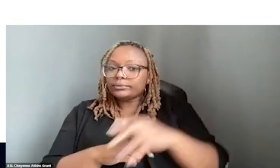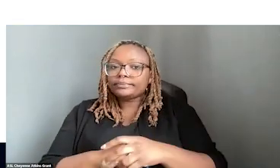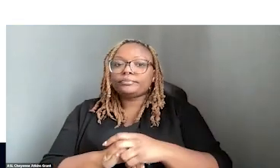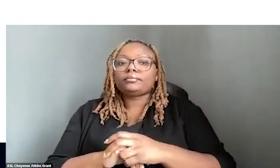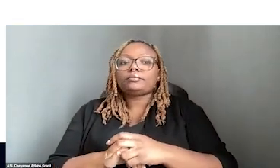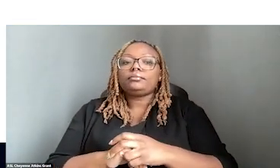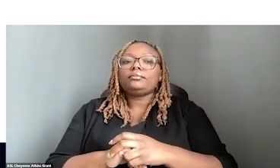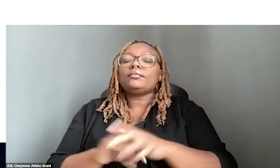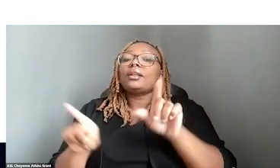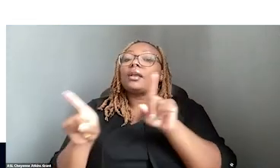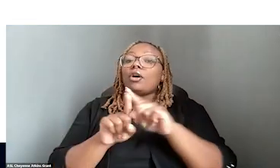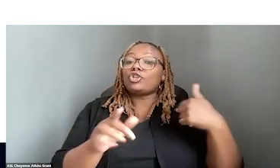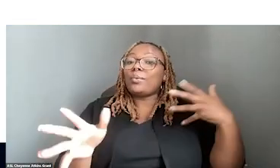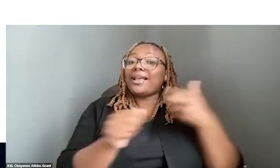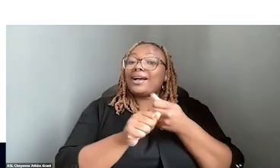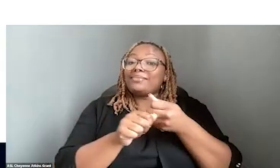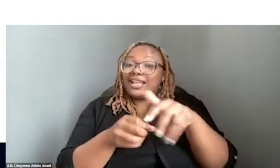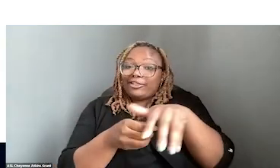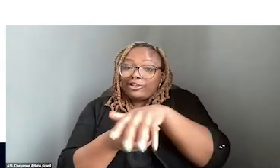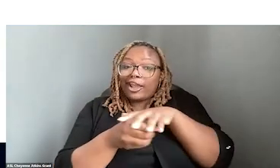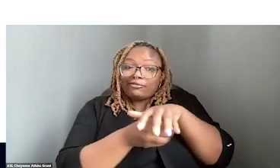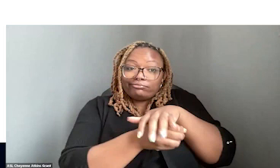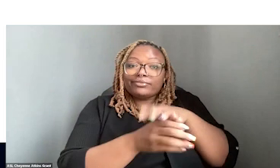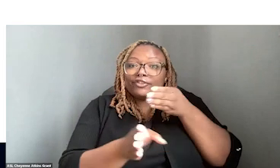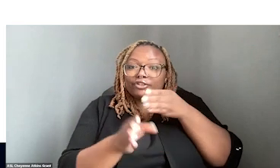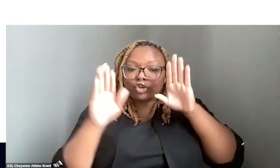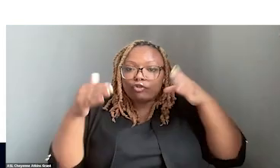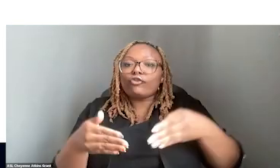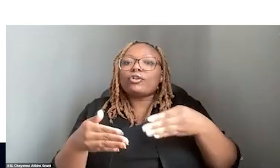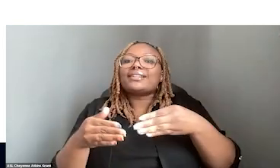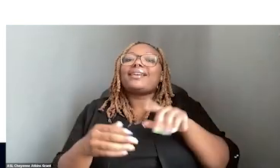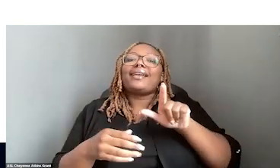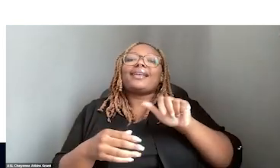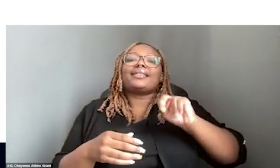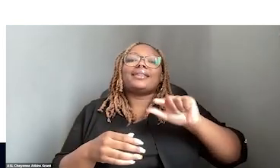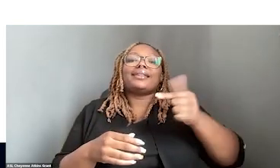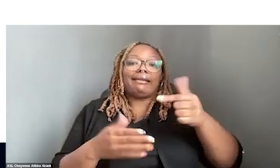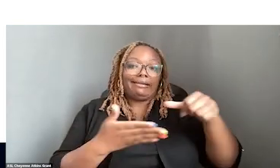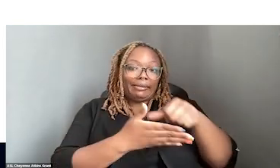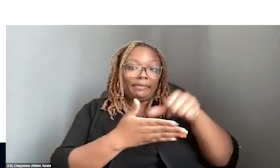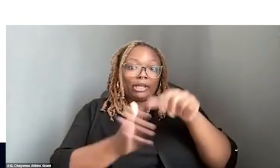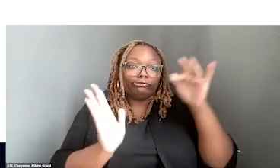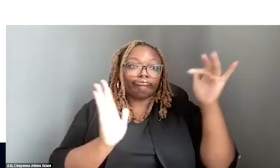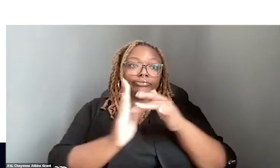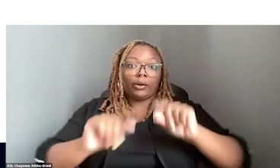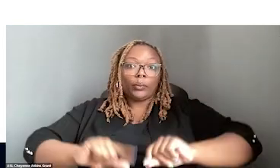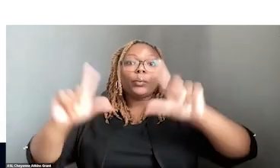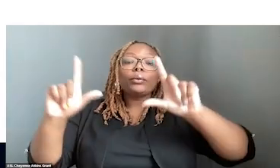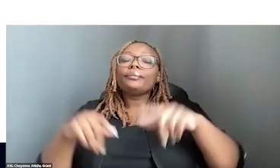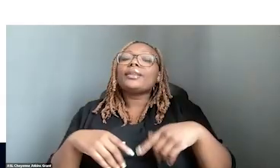We also updated the focus areas and the landing pages associated with those. We're -- we have done a lot of feasibility testing